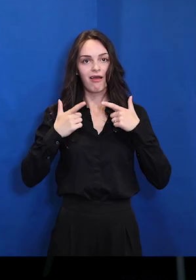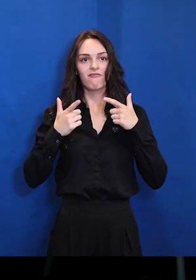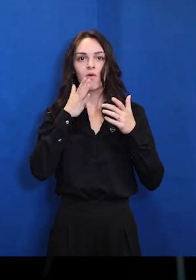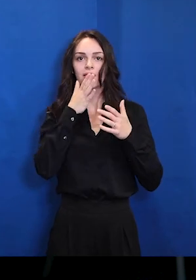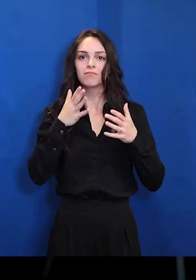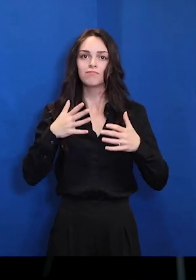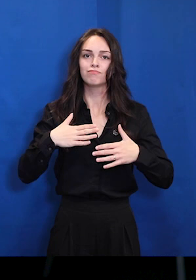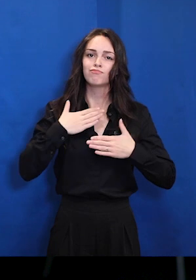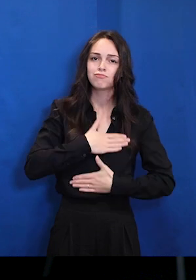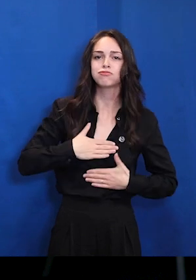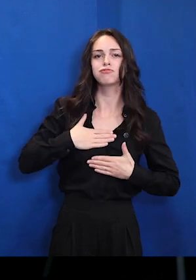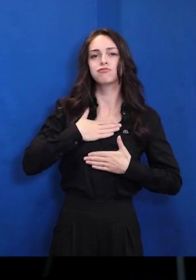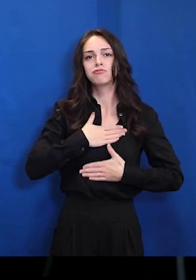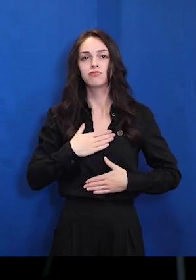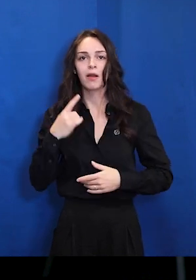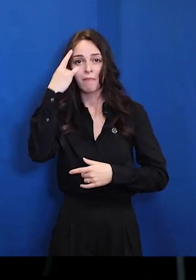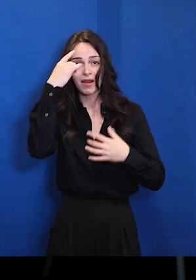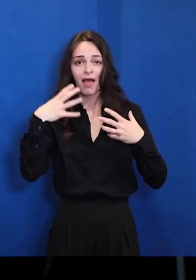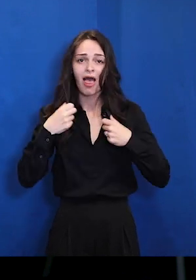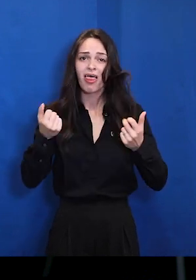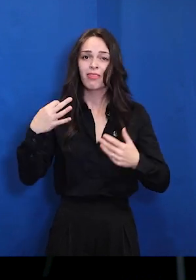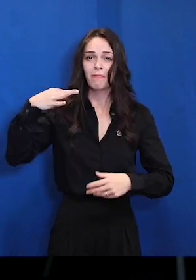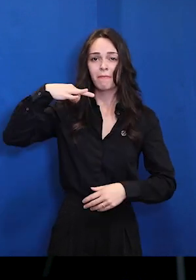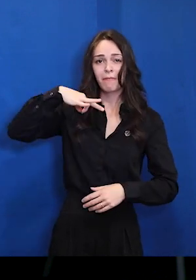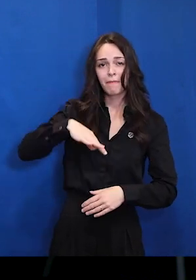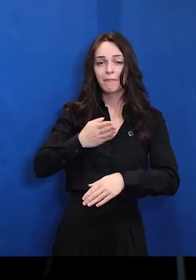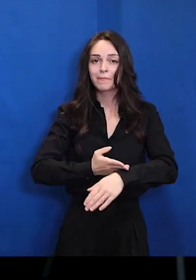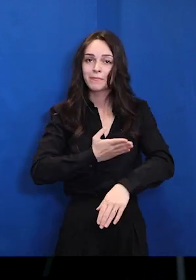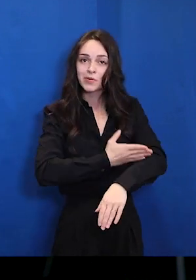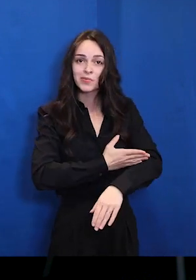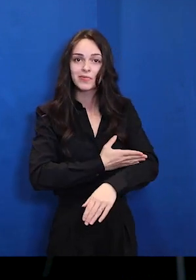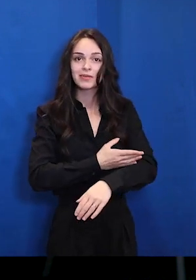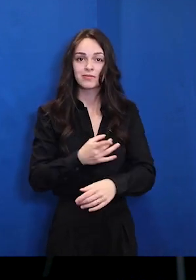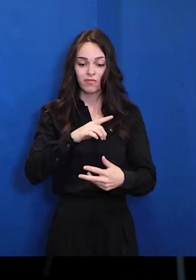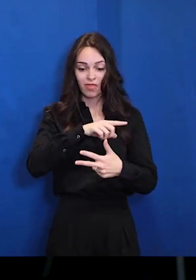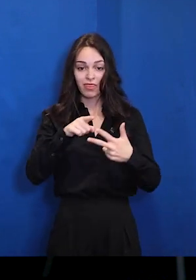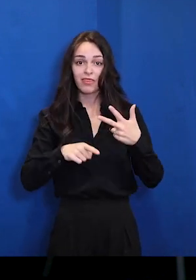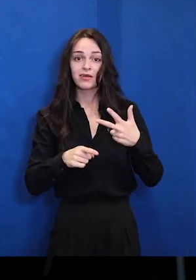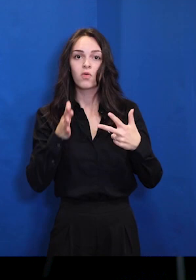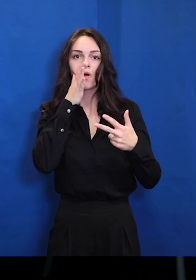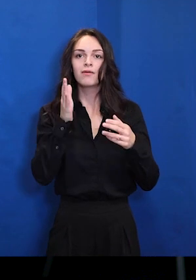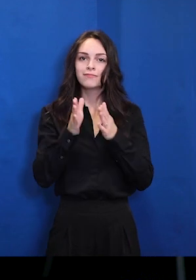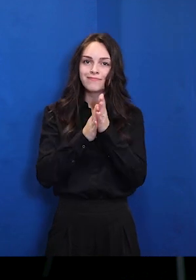Your life will be fuller, happier, your mental well-being will be healthier, and if we all did this,